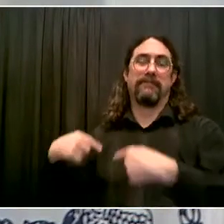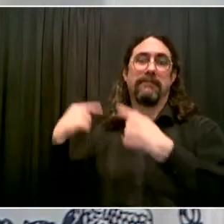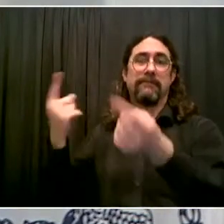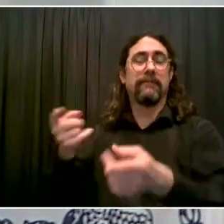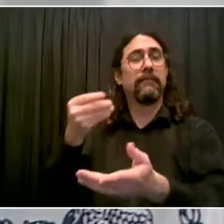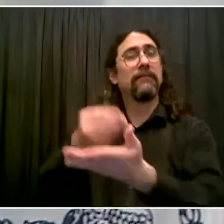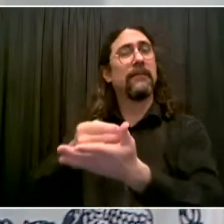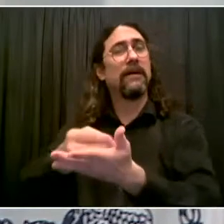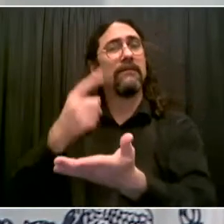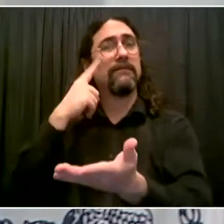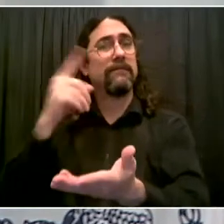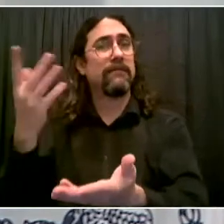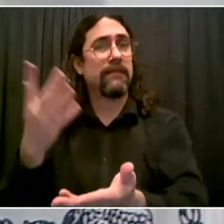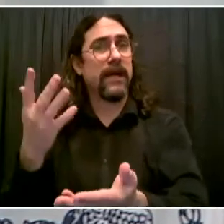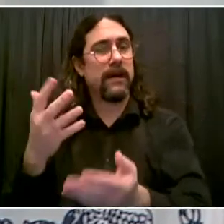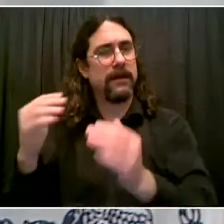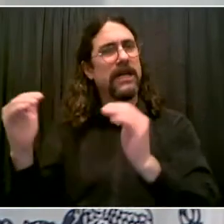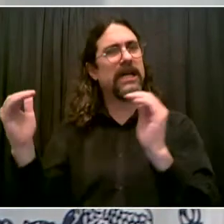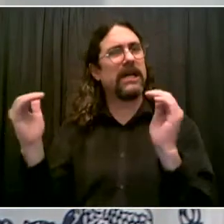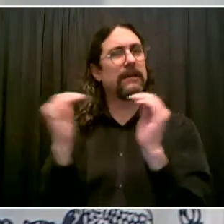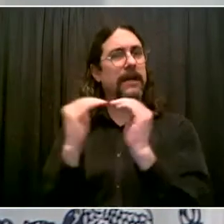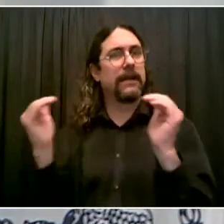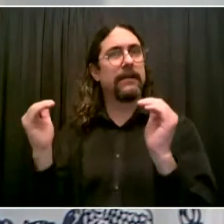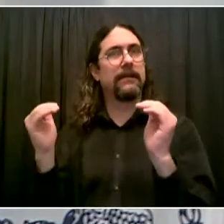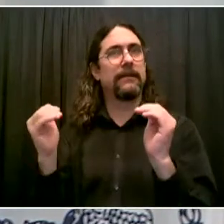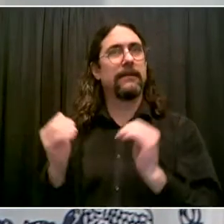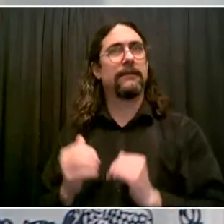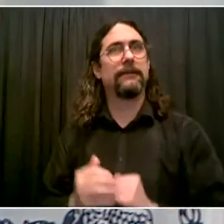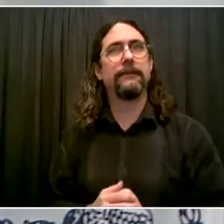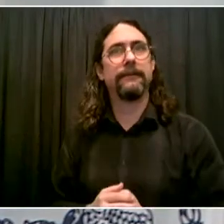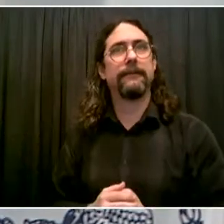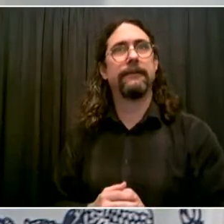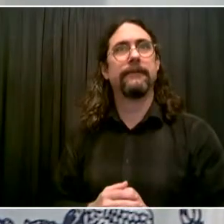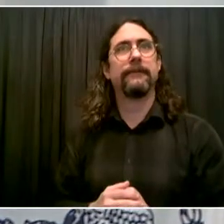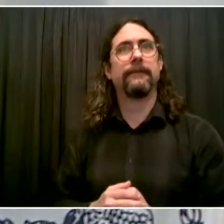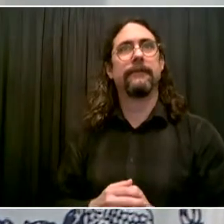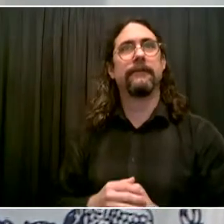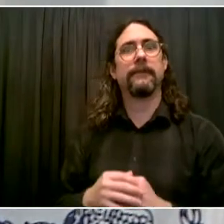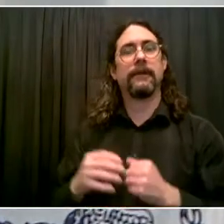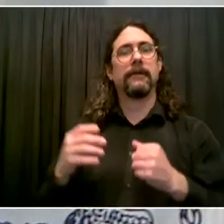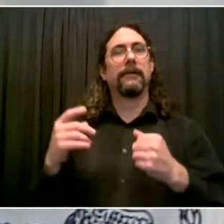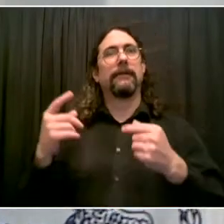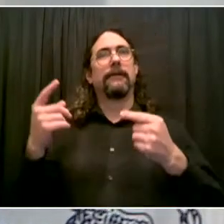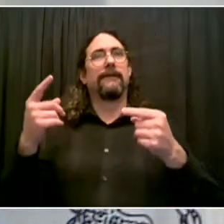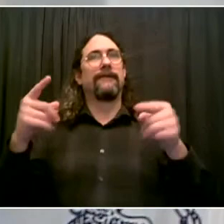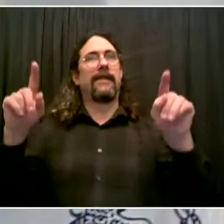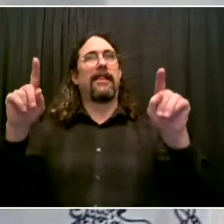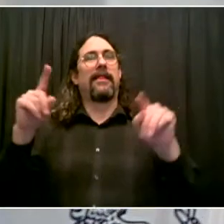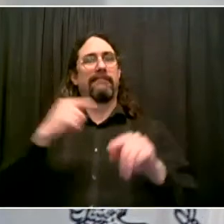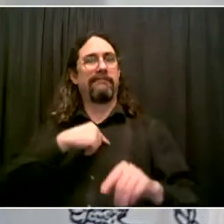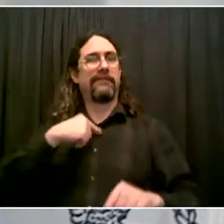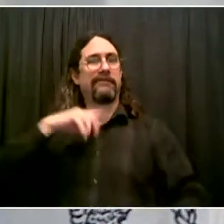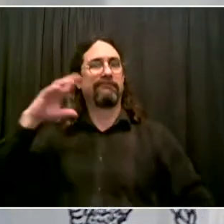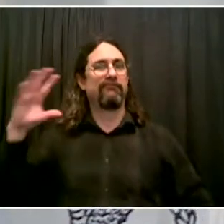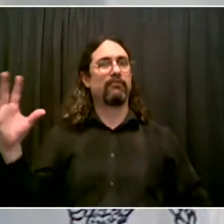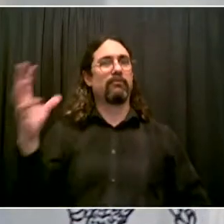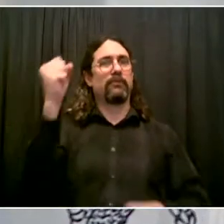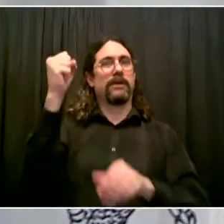OUT TO STATE SENATOR ROBERT JACKSON WHO LET THIS FIGHT FROM THEHEVE RRY